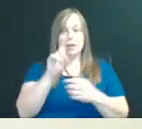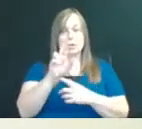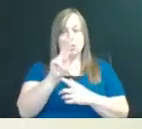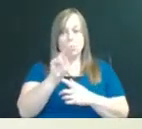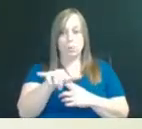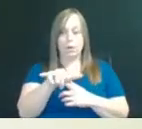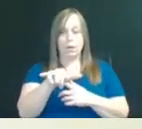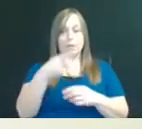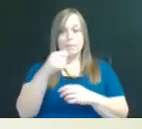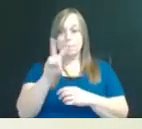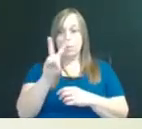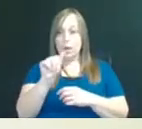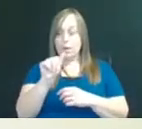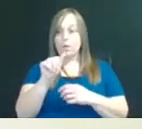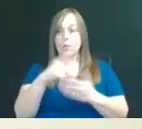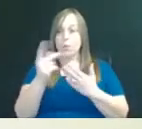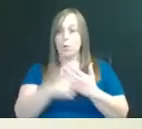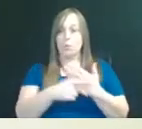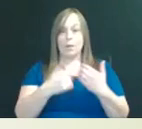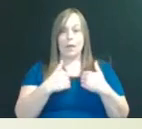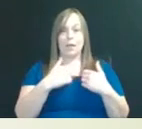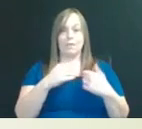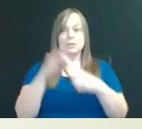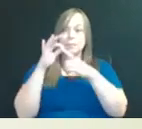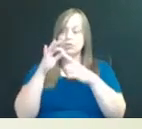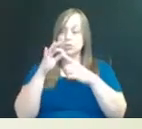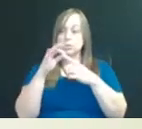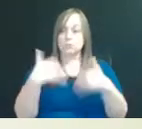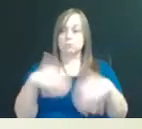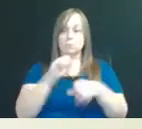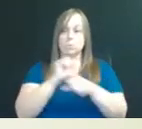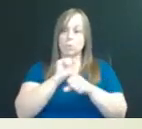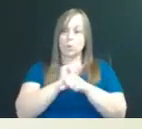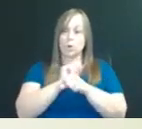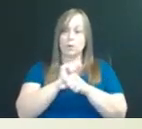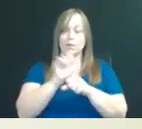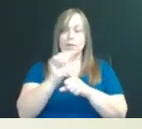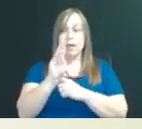and the PAVA program have especially been working on absentee ballot access